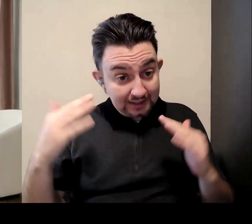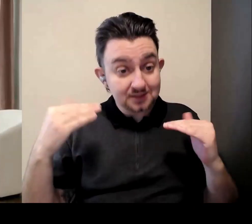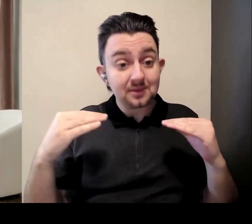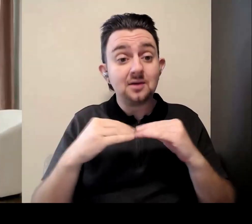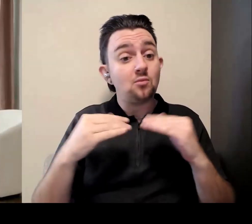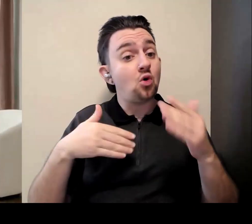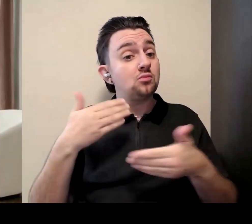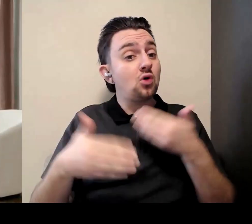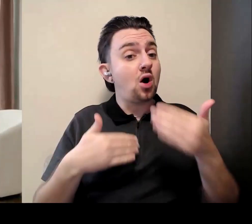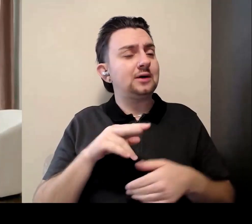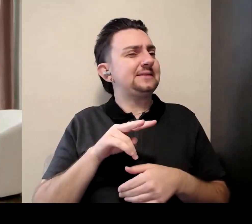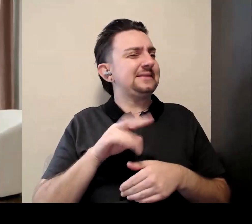And that was the case with my daughter.